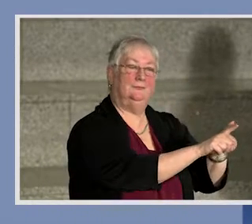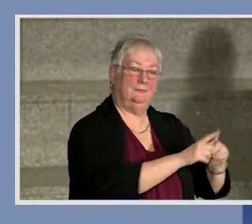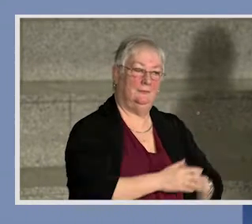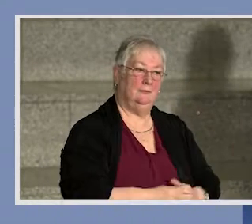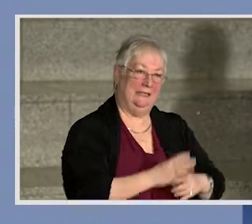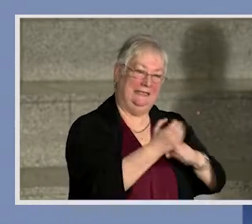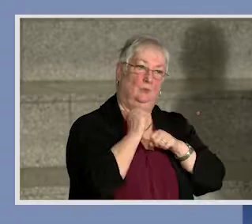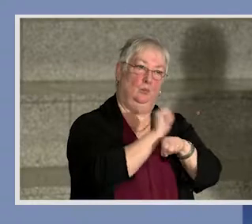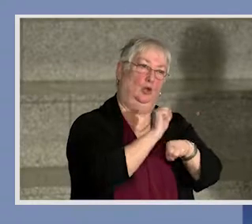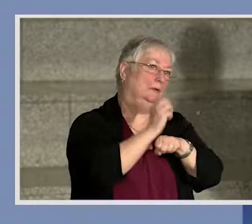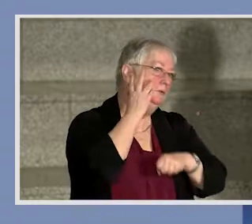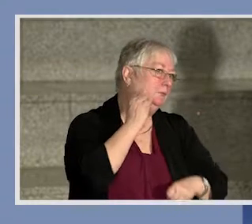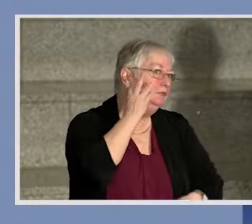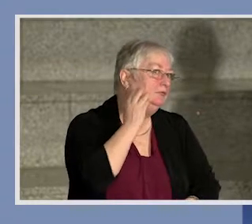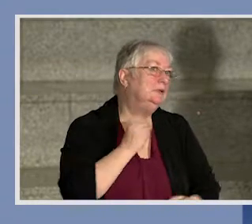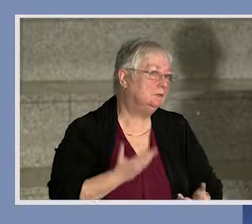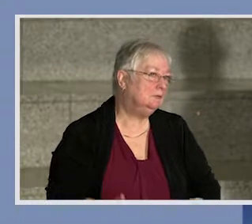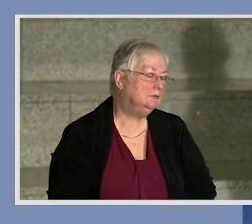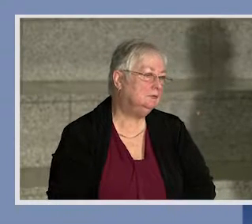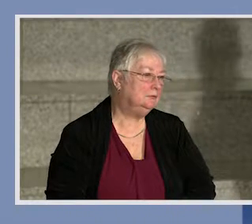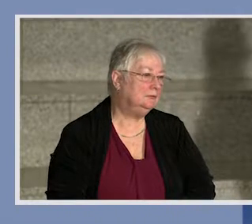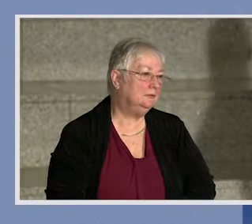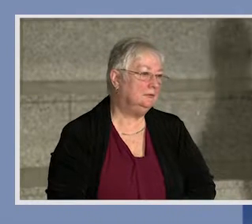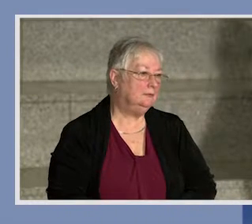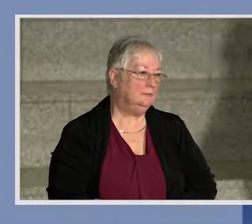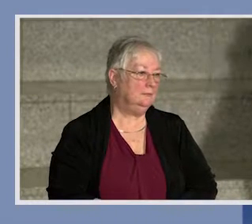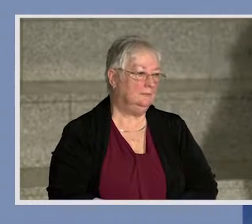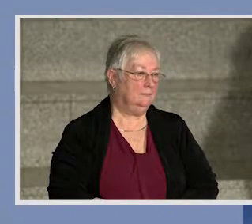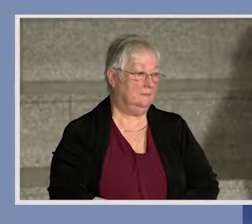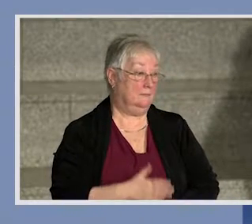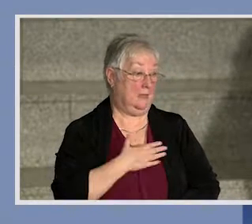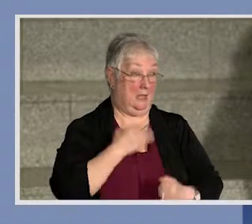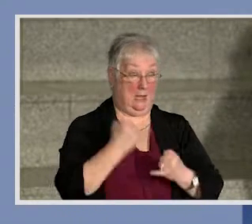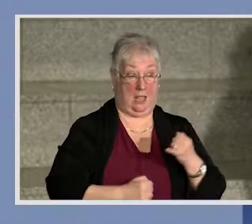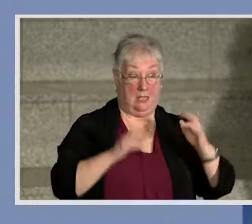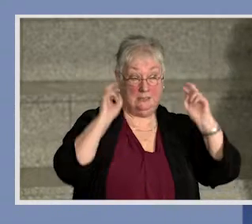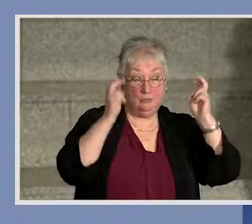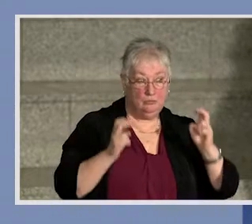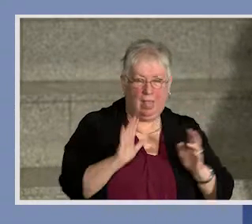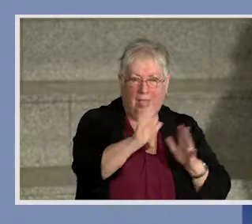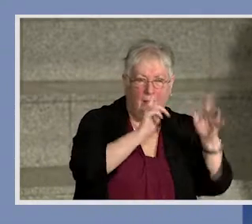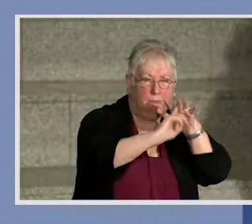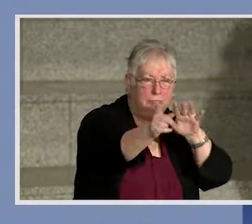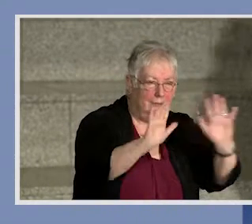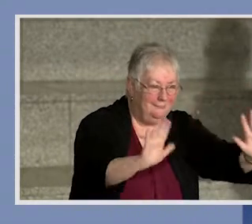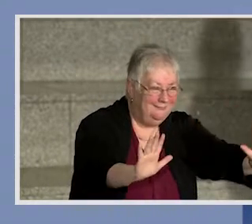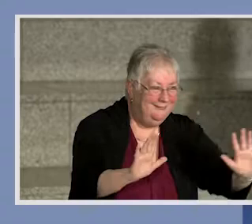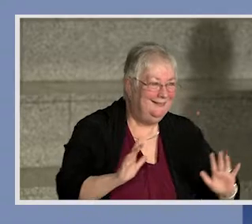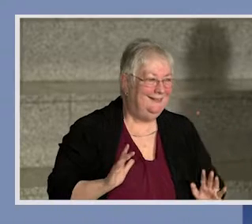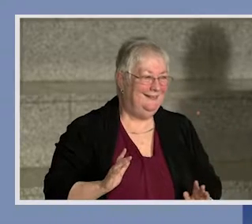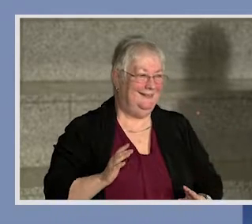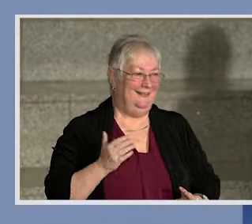TOUCH ON IS THE GOVERNMENT OPERATIONS. DON'T GET UP AND RUN OUT OF THE ROOM. IT DON'T SOUND VERY EXCITING BUT IT CAN BE.